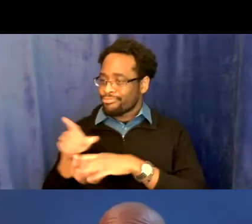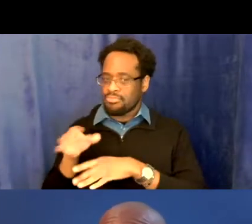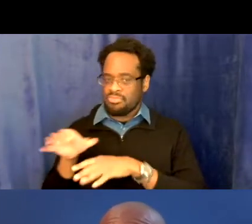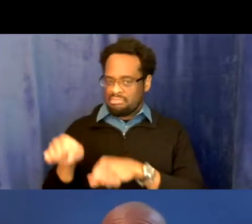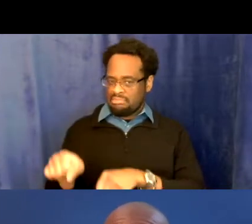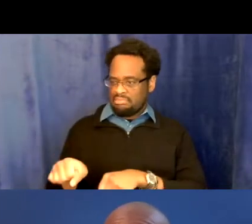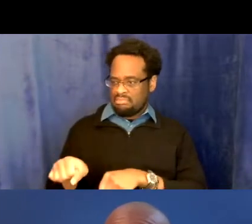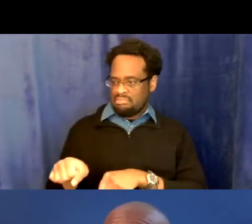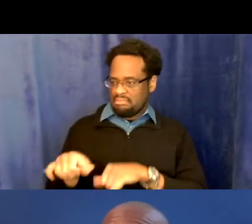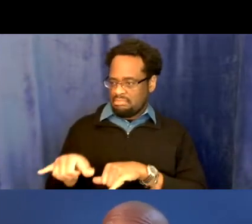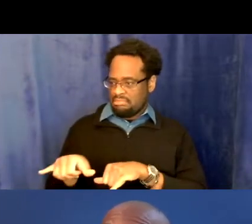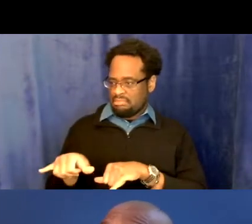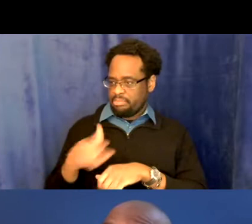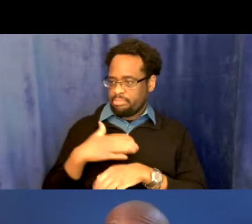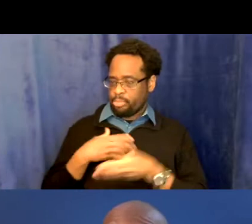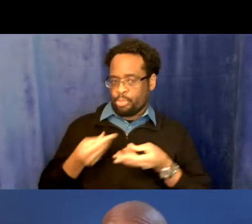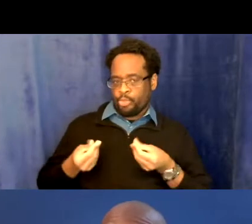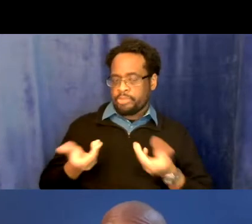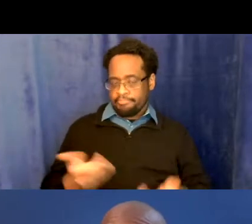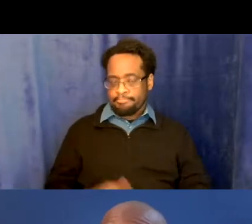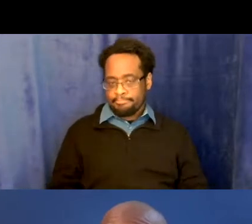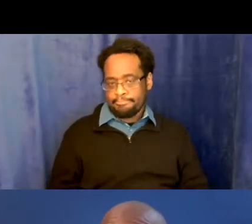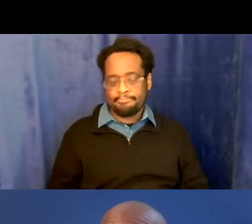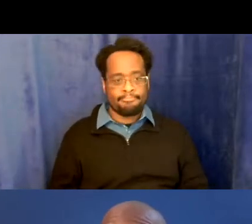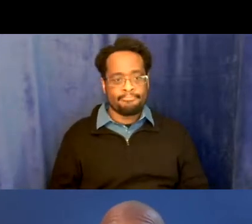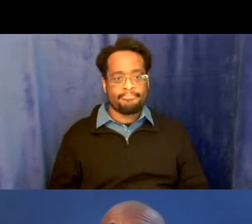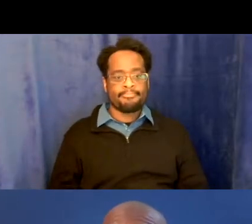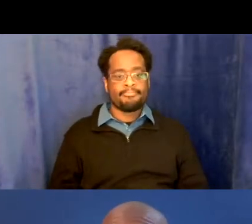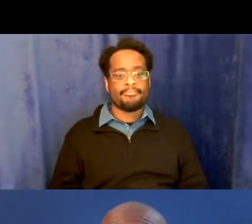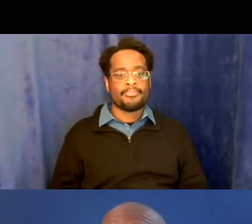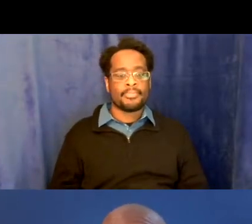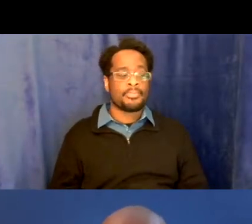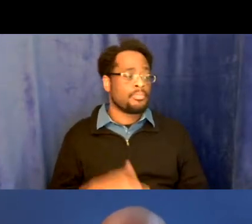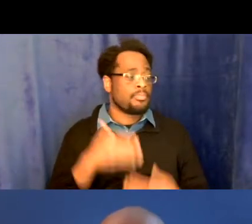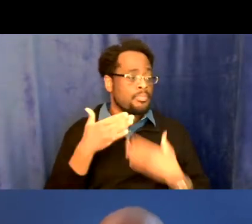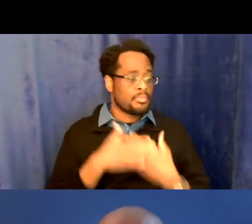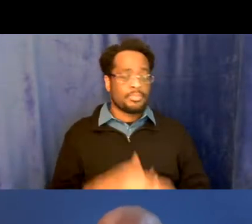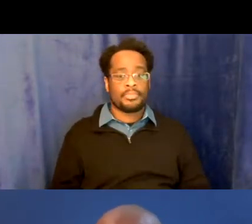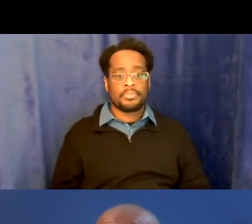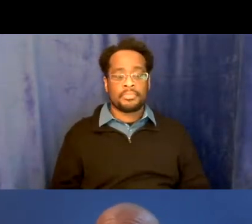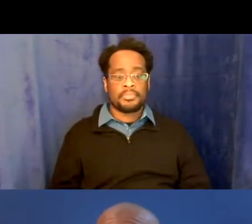in encouraging and teaching black students. They were considered property. Next slide.